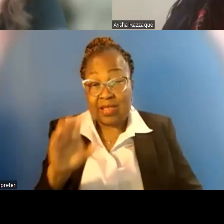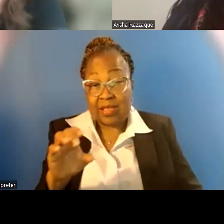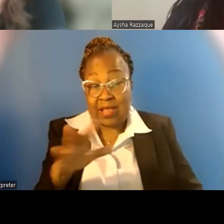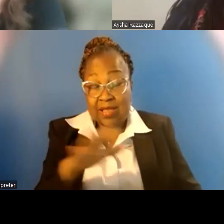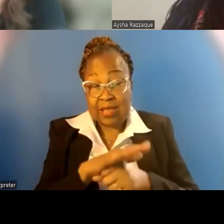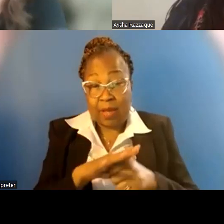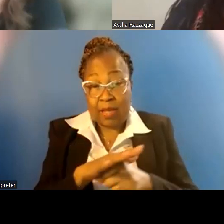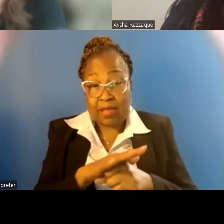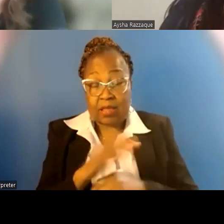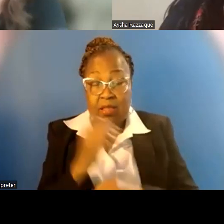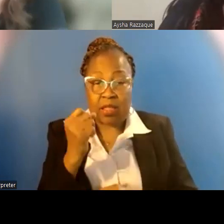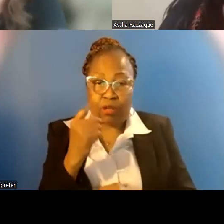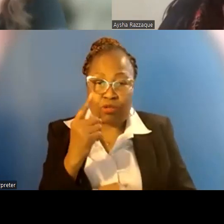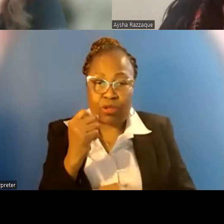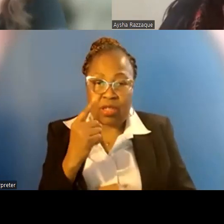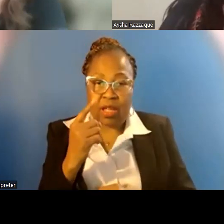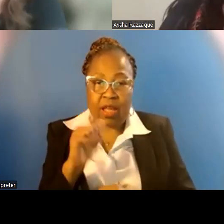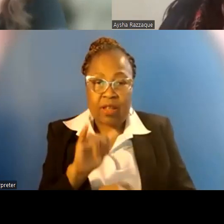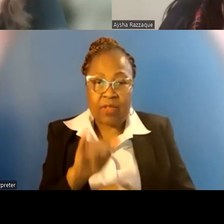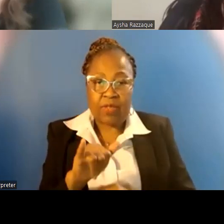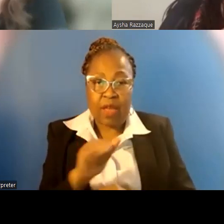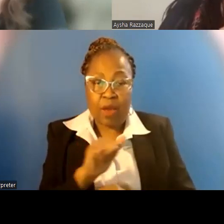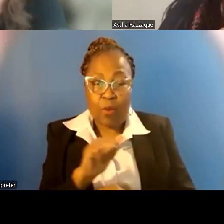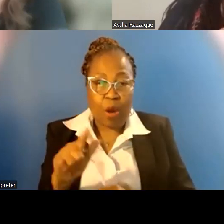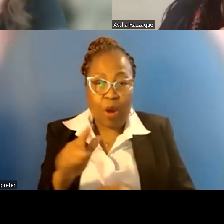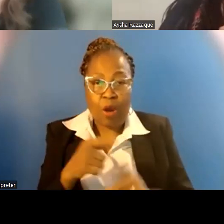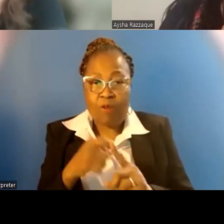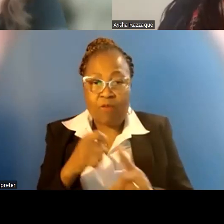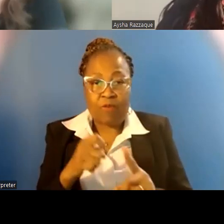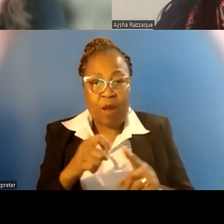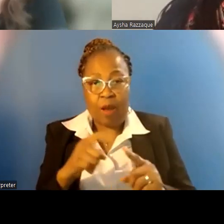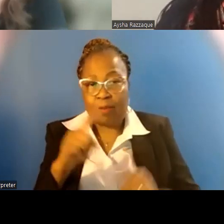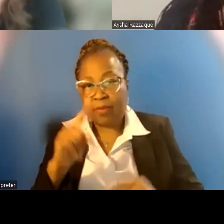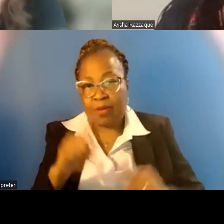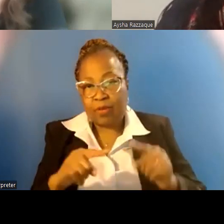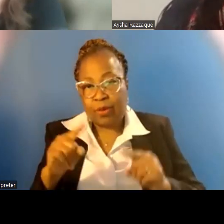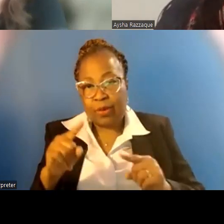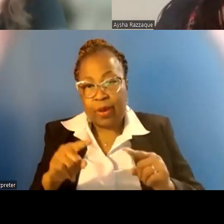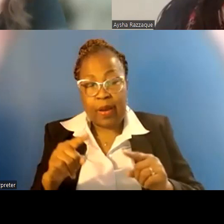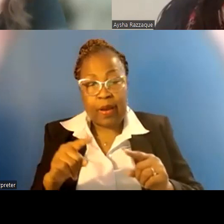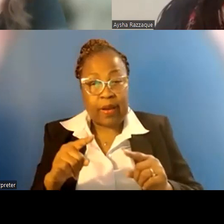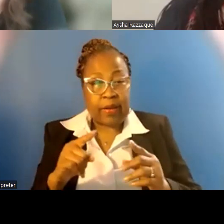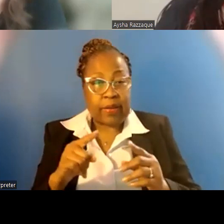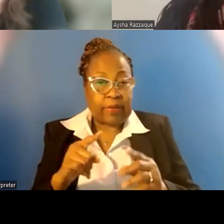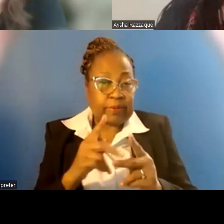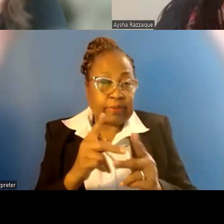that we're all coming from a wide spectrum of knowledge.